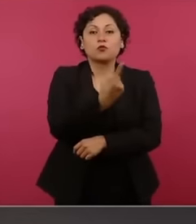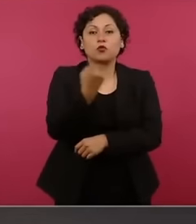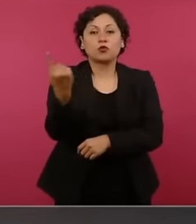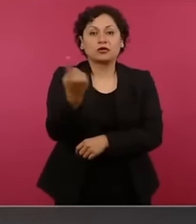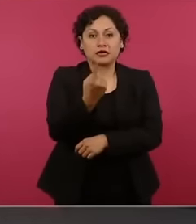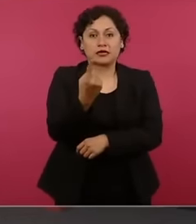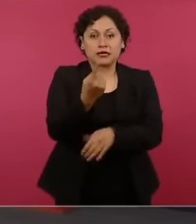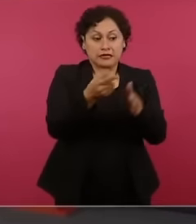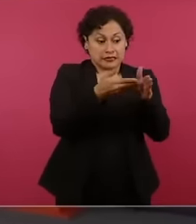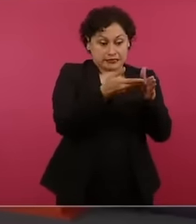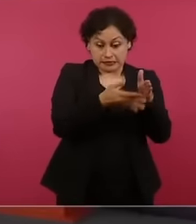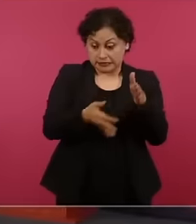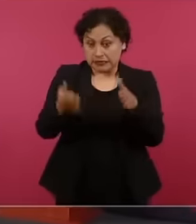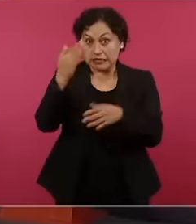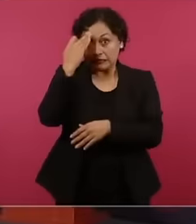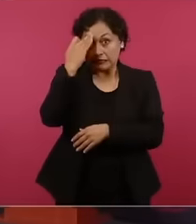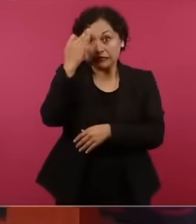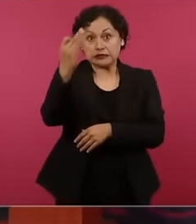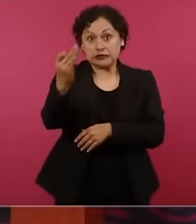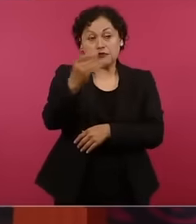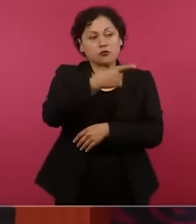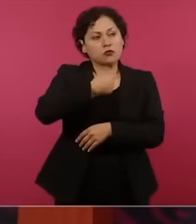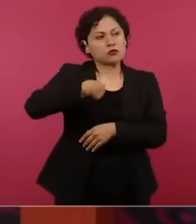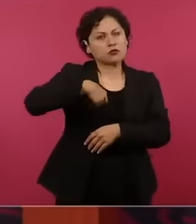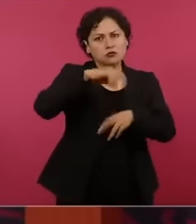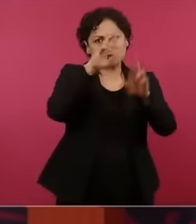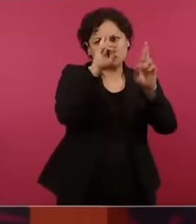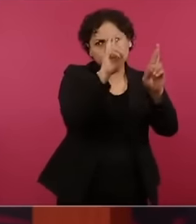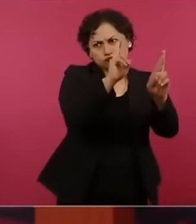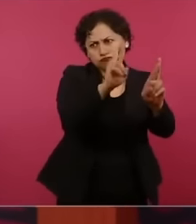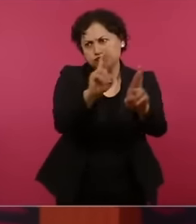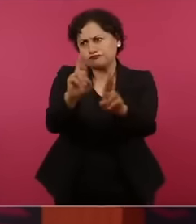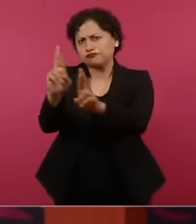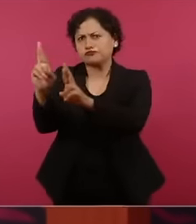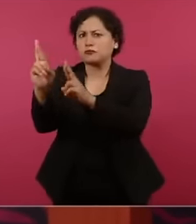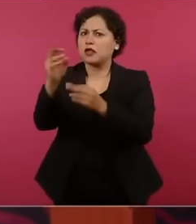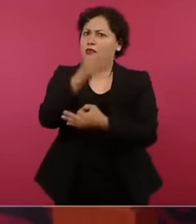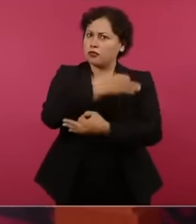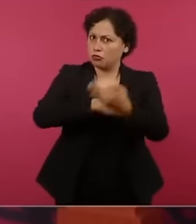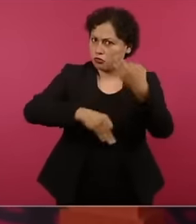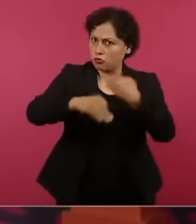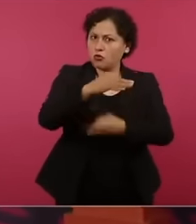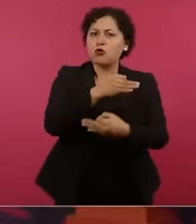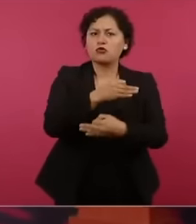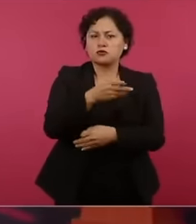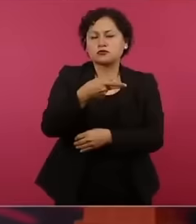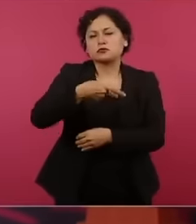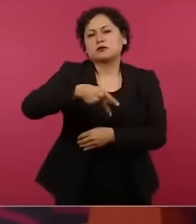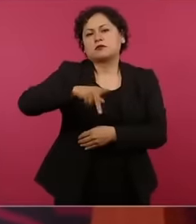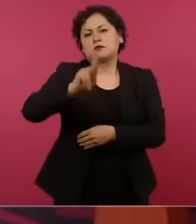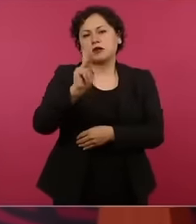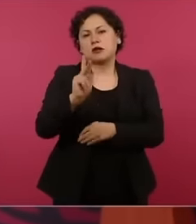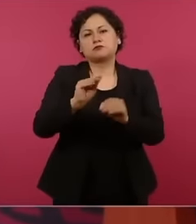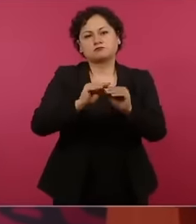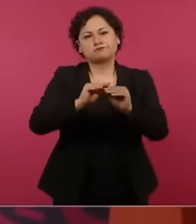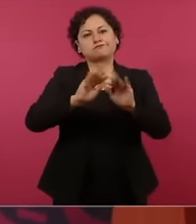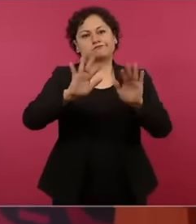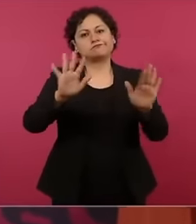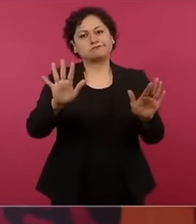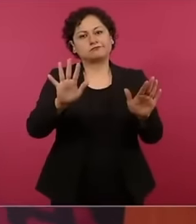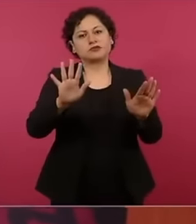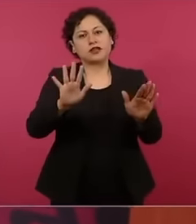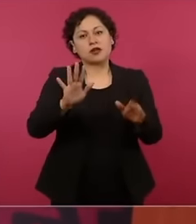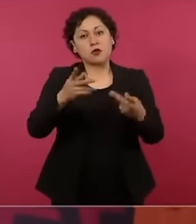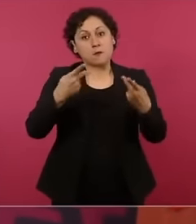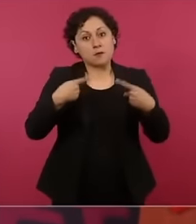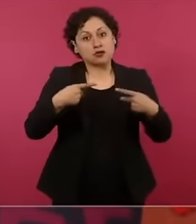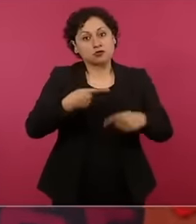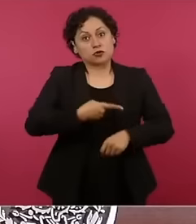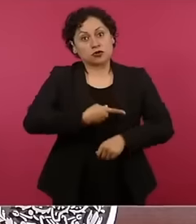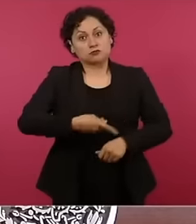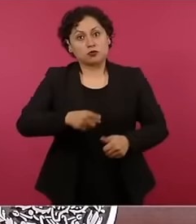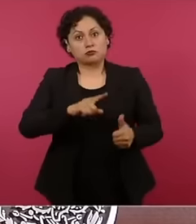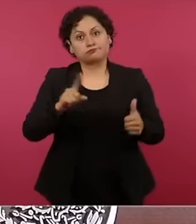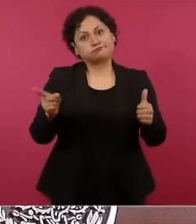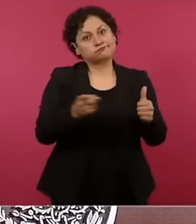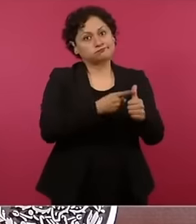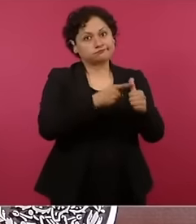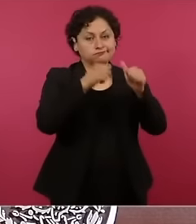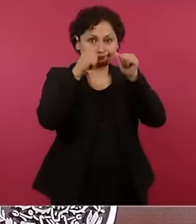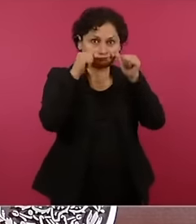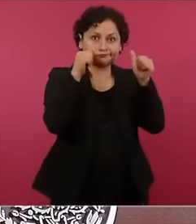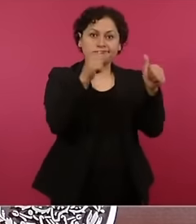that we have given preference to those most in need or the poor. It is also a source of great satisfaction